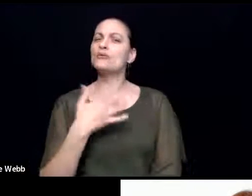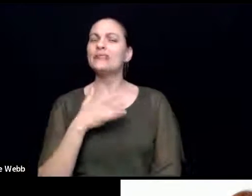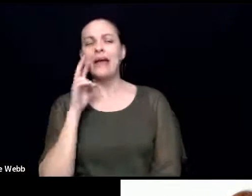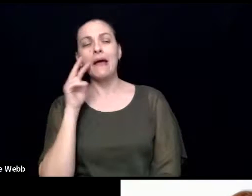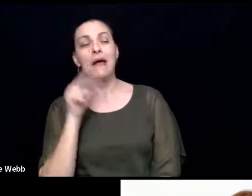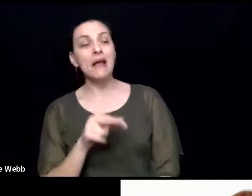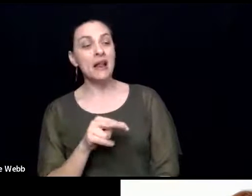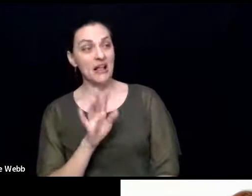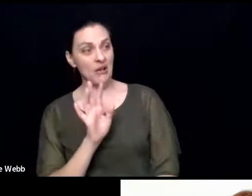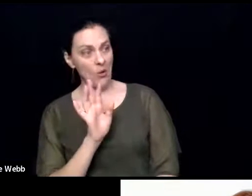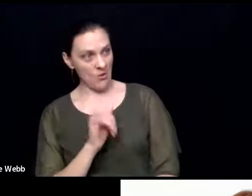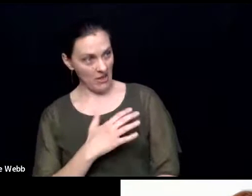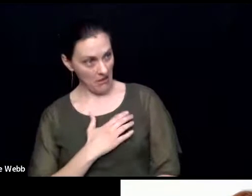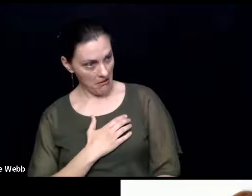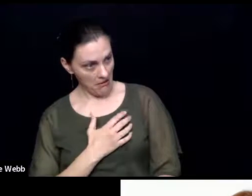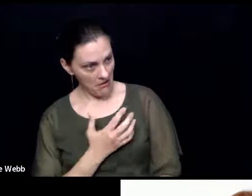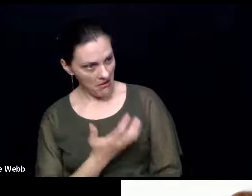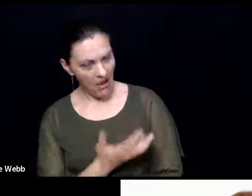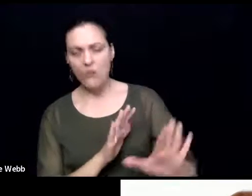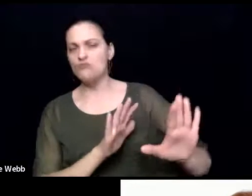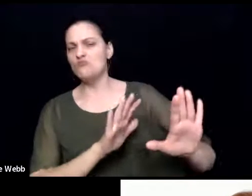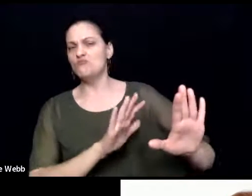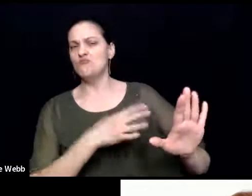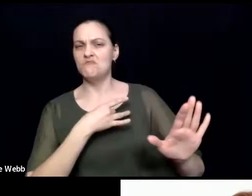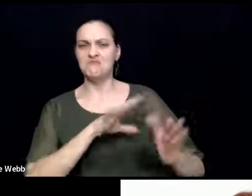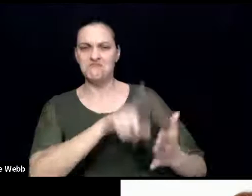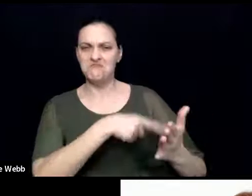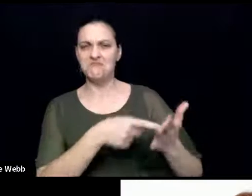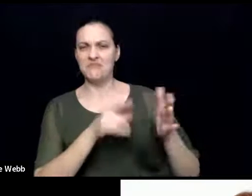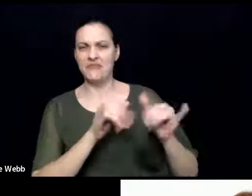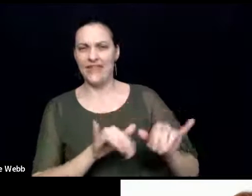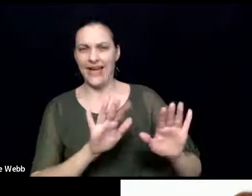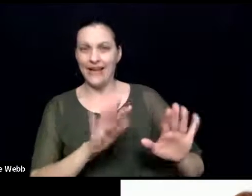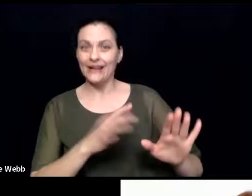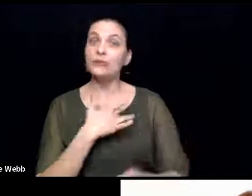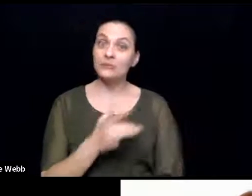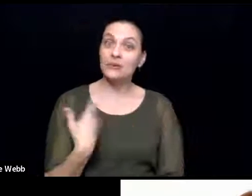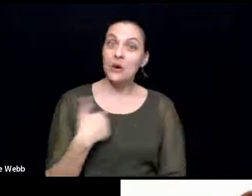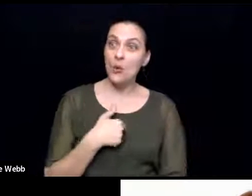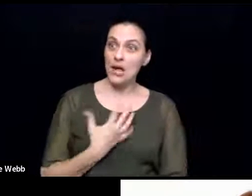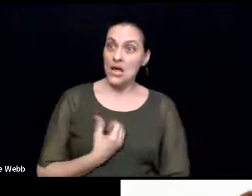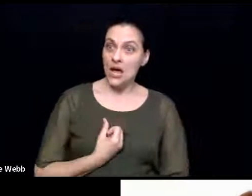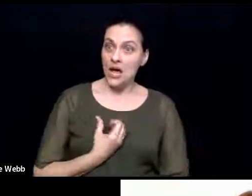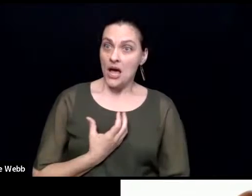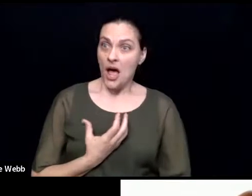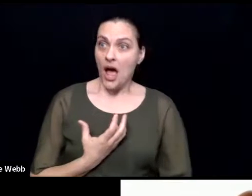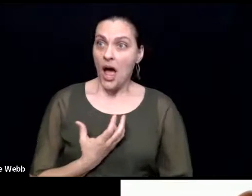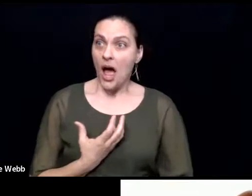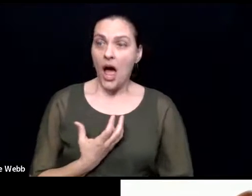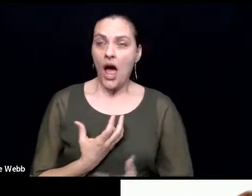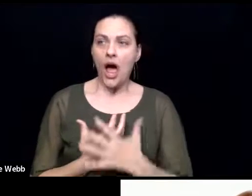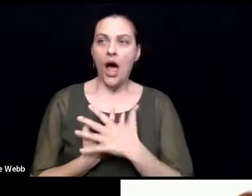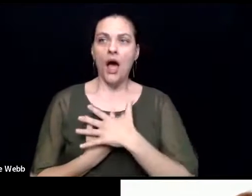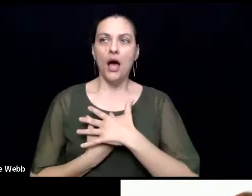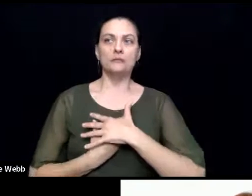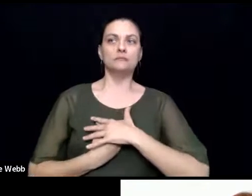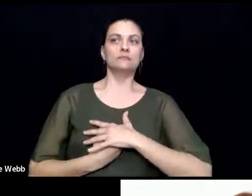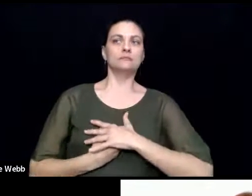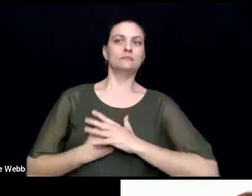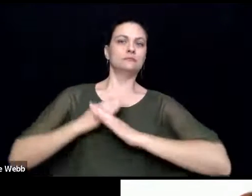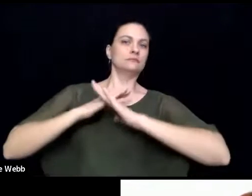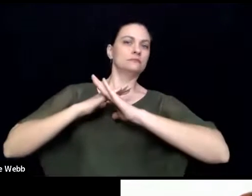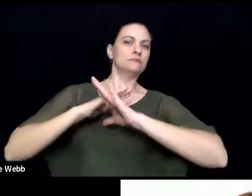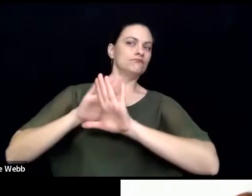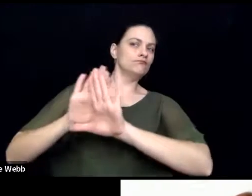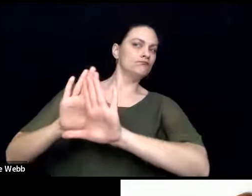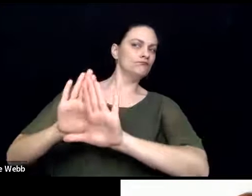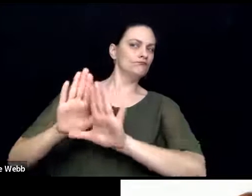walls and not want to be hurt. That really makes it difficult to build trust. On the other hand,